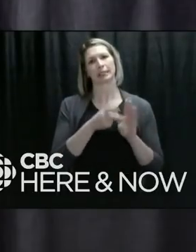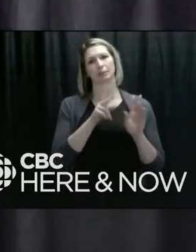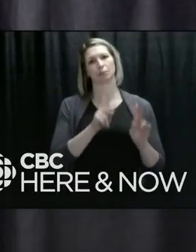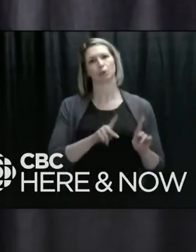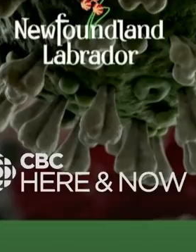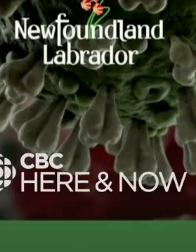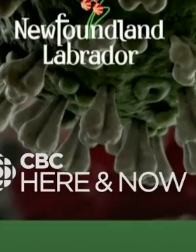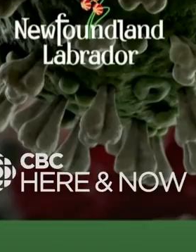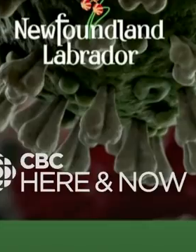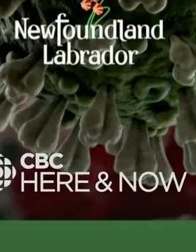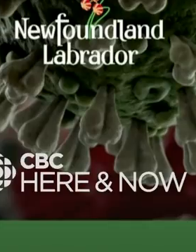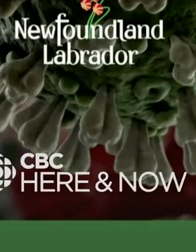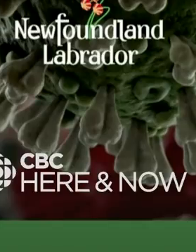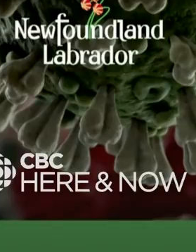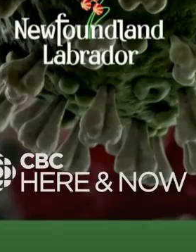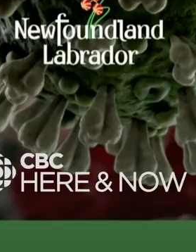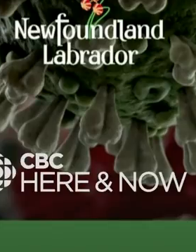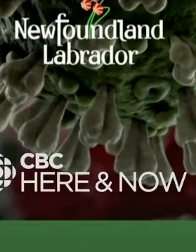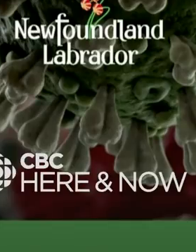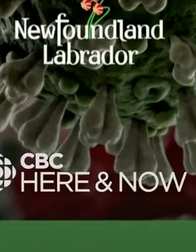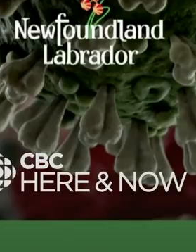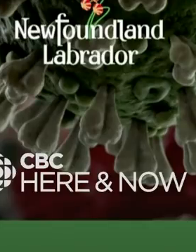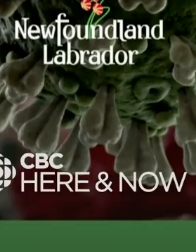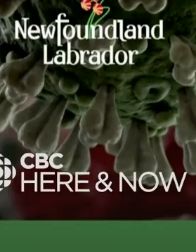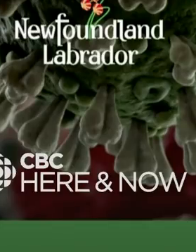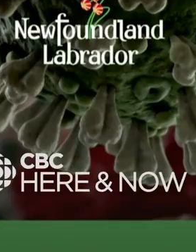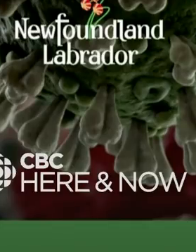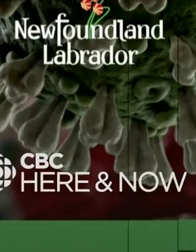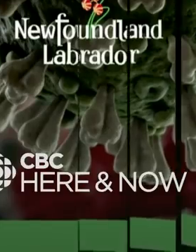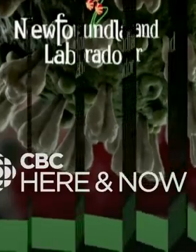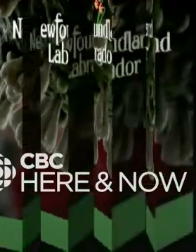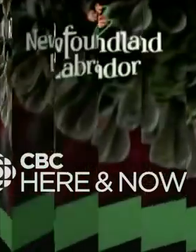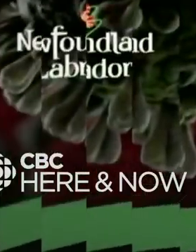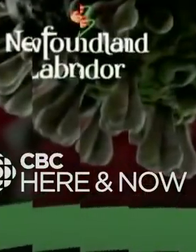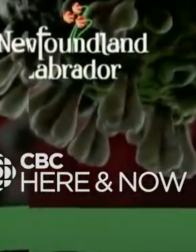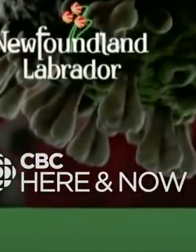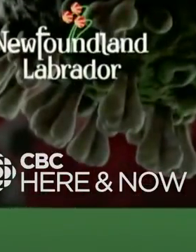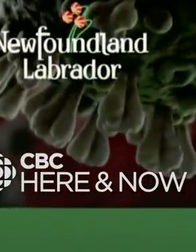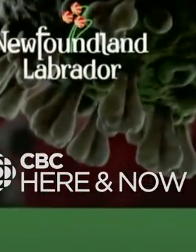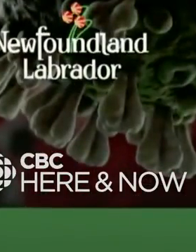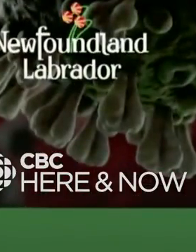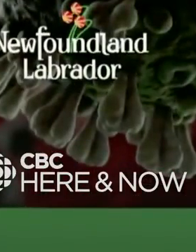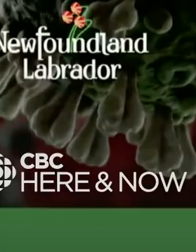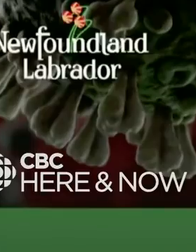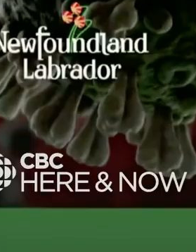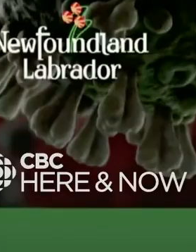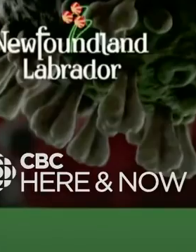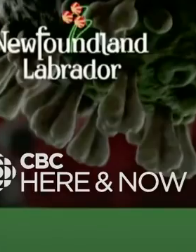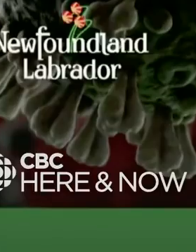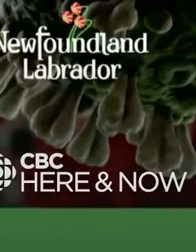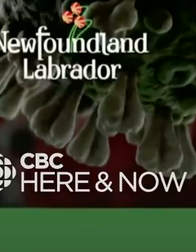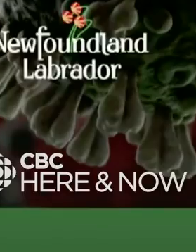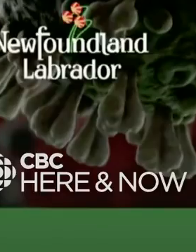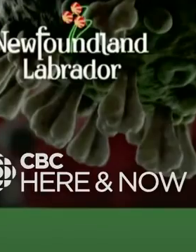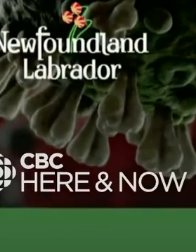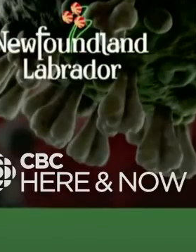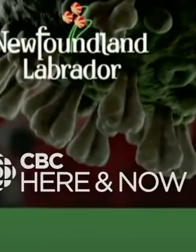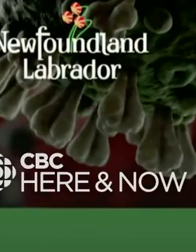SECOND DEATH RELATED TO COVID-19 IN OUR PROVINCE. Reporter: BUT HOW MANY MORE